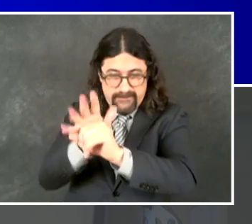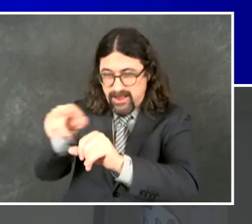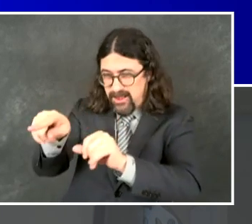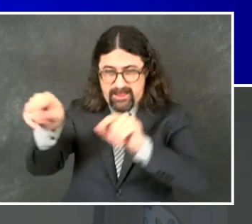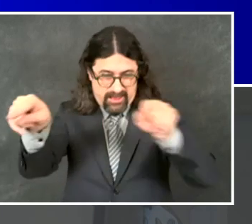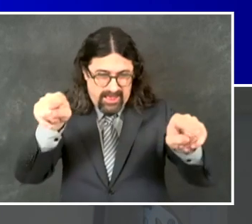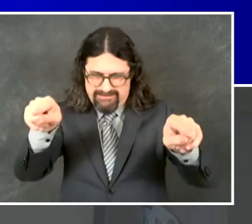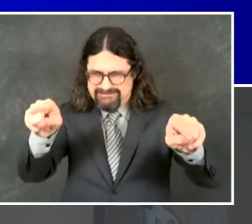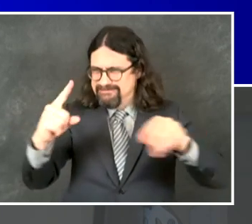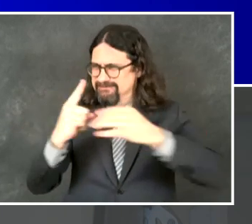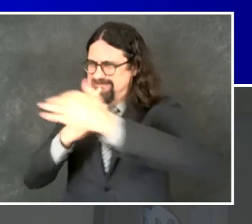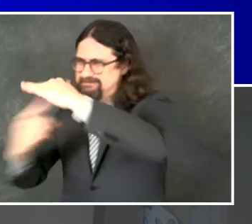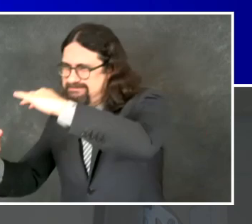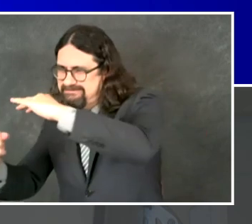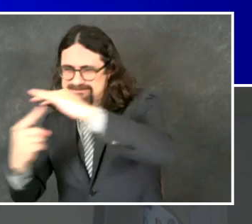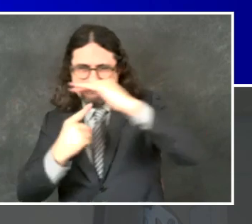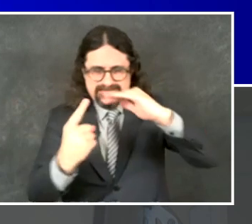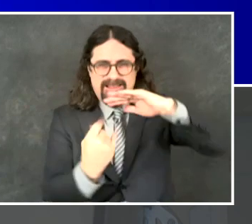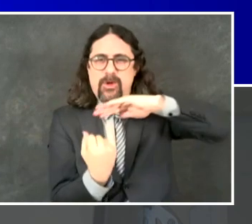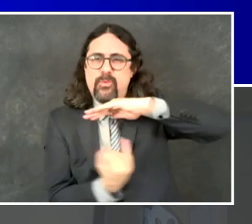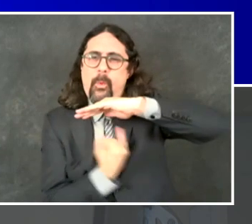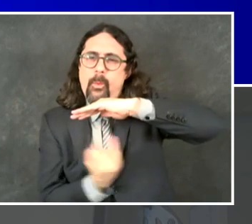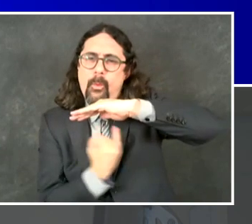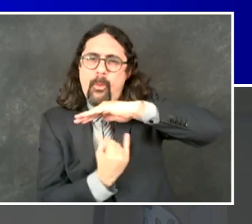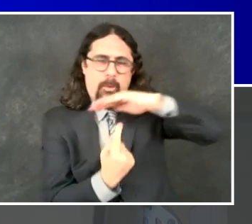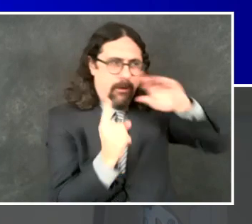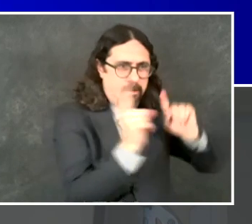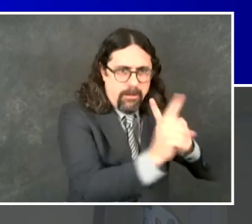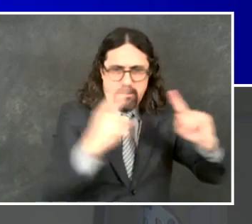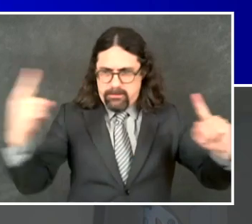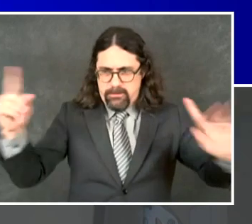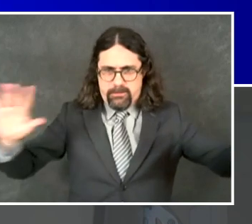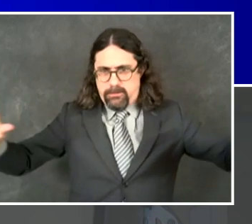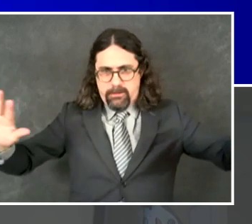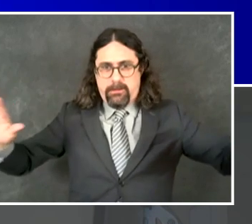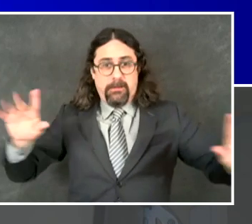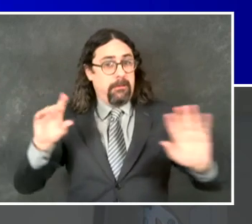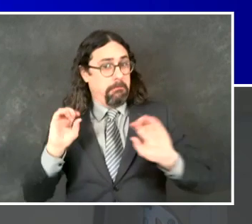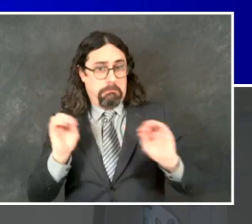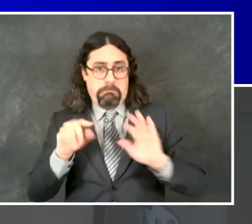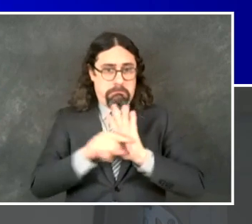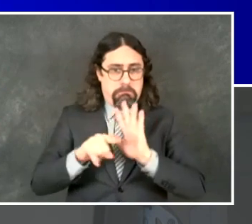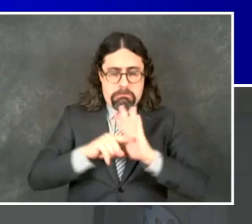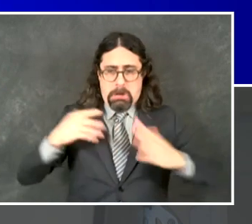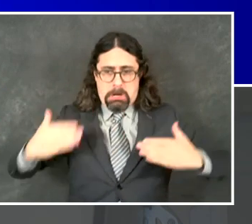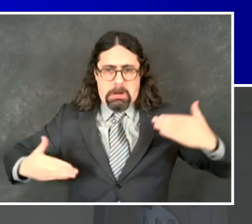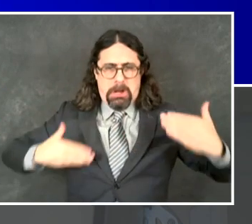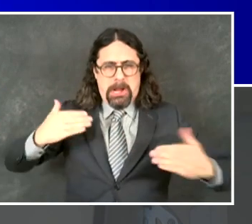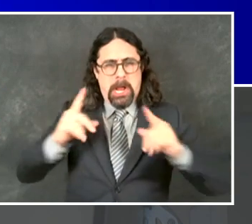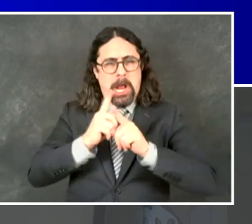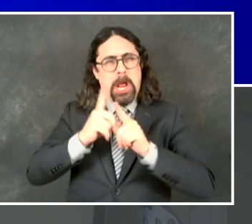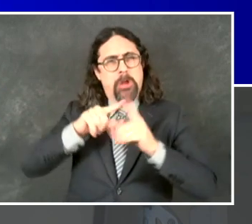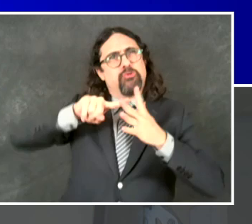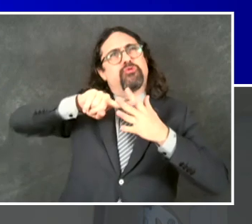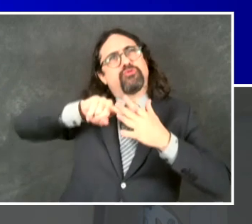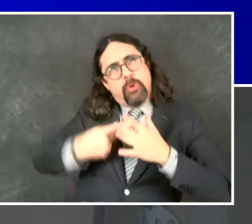TEST. ONE ADY, AND I THINK IT IS POSSIBLE, WE'LL BE ABLE TO TEST EVERYONE WE NEED TO.